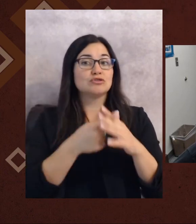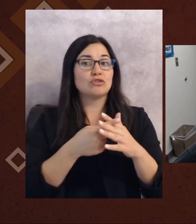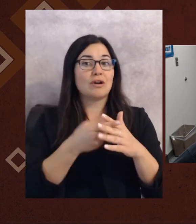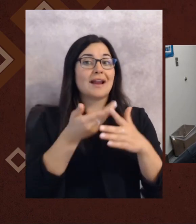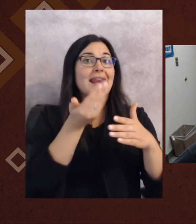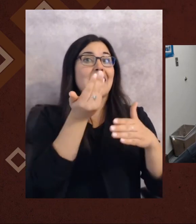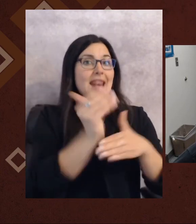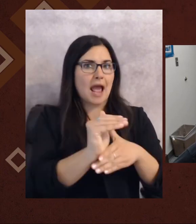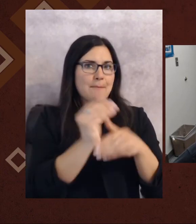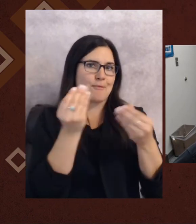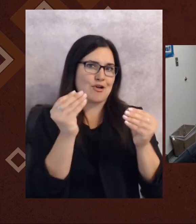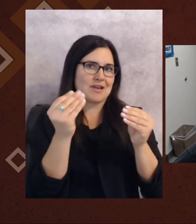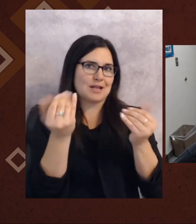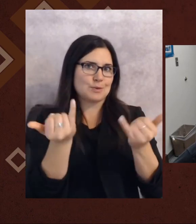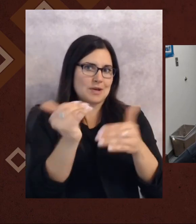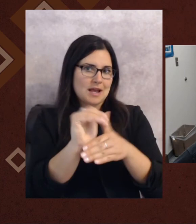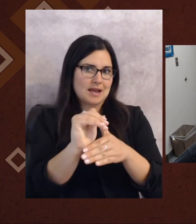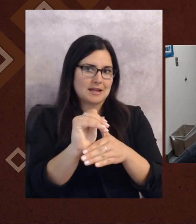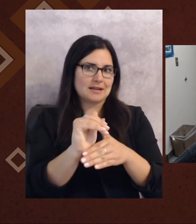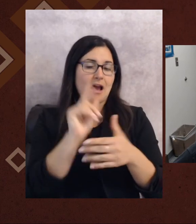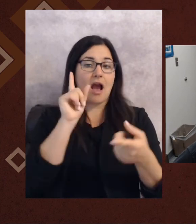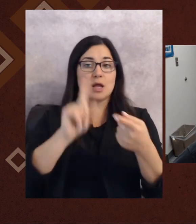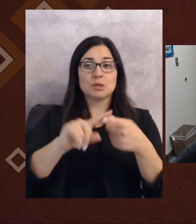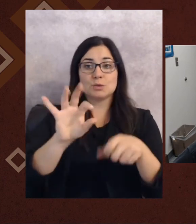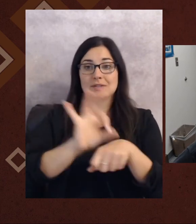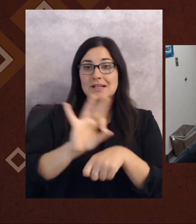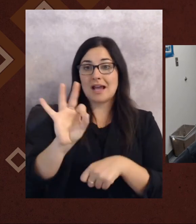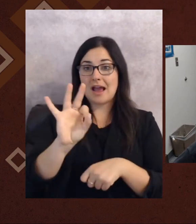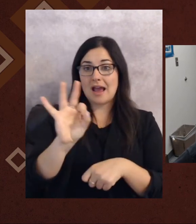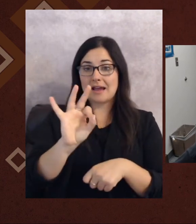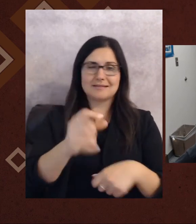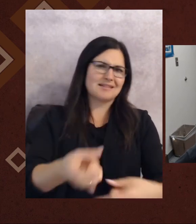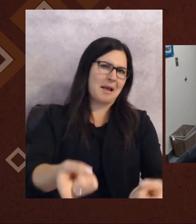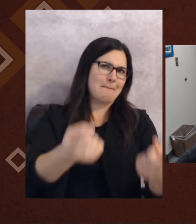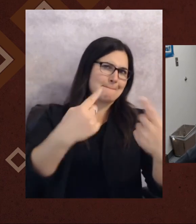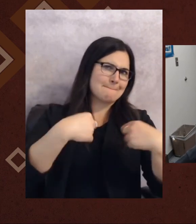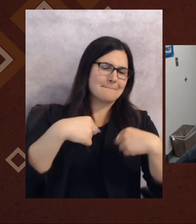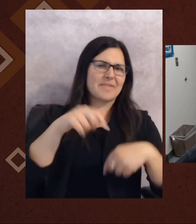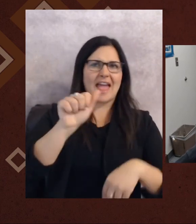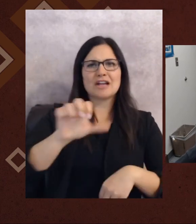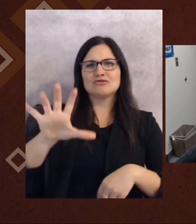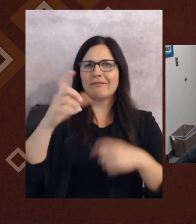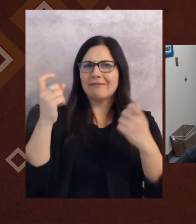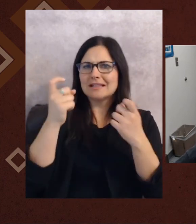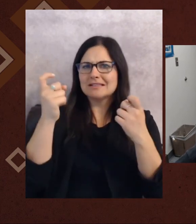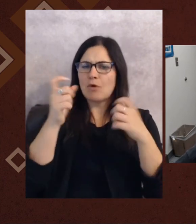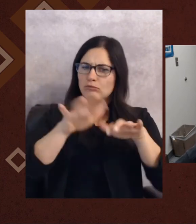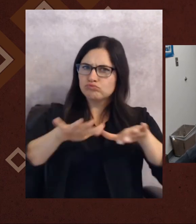So tonight until 9:00, if you come out to the Asian Fest area right there, free speech area,